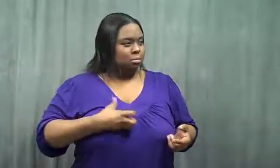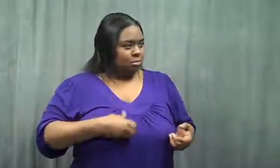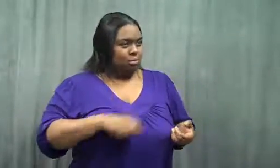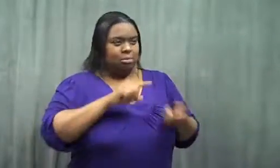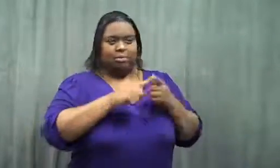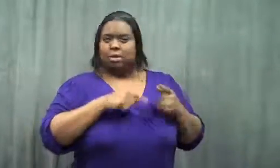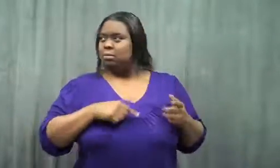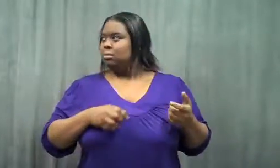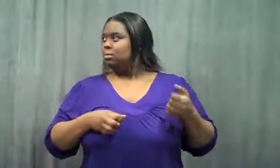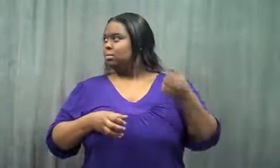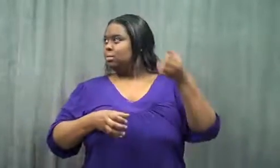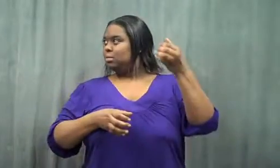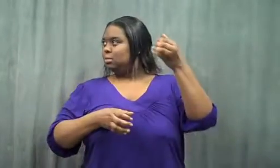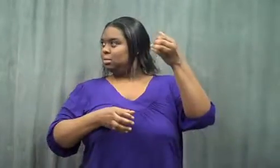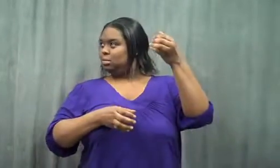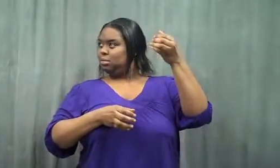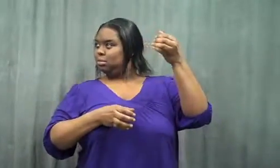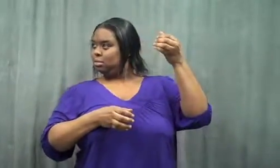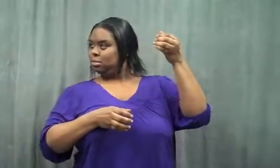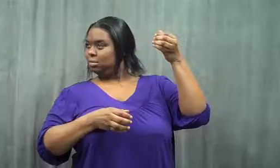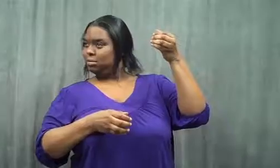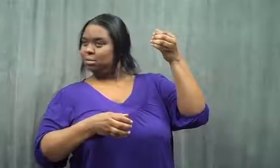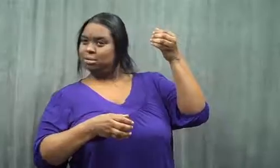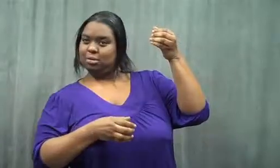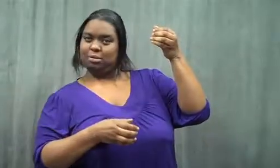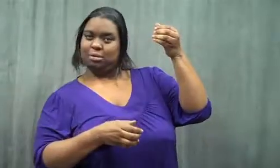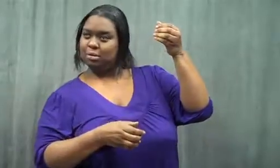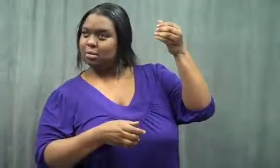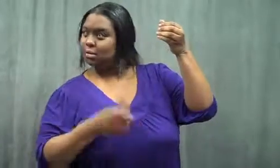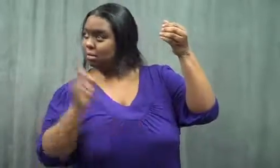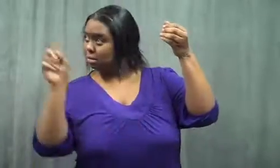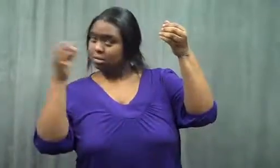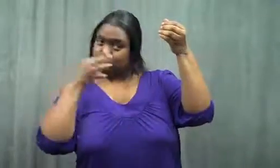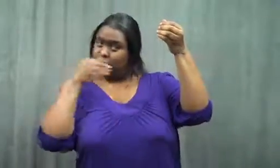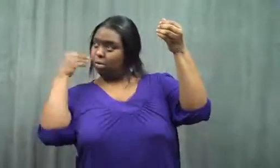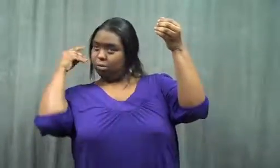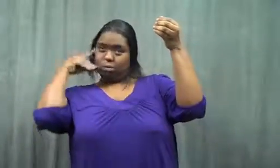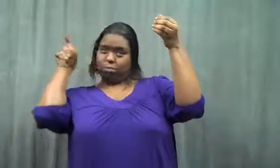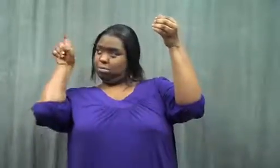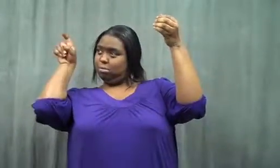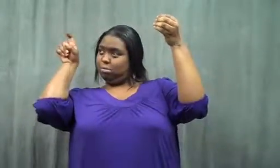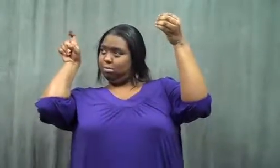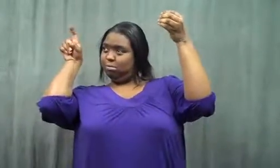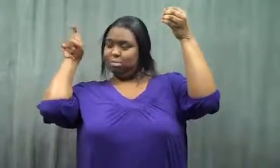She's swaying, holding on to the pole. "Are we almost home?"